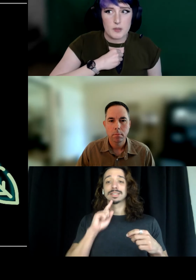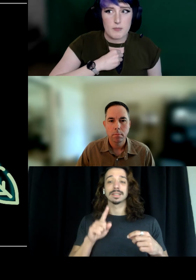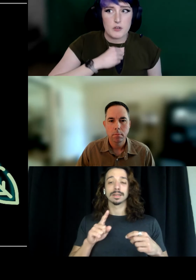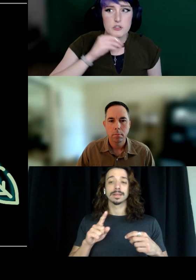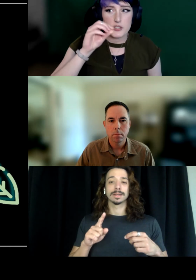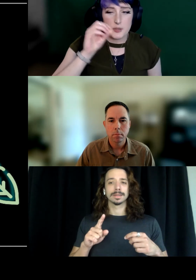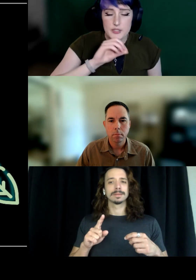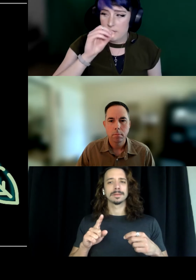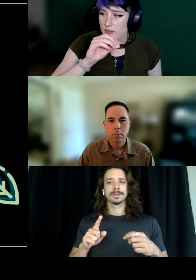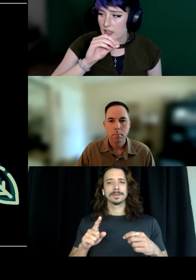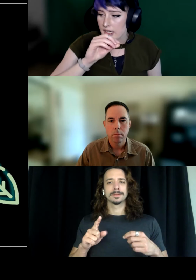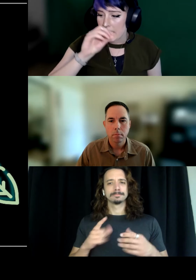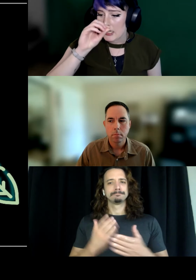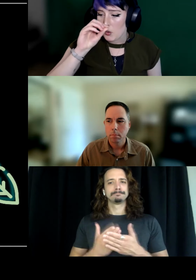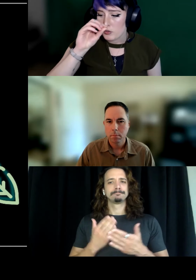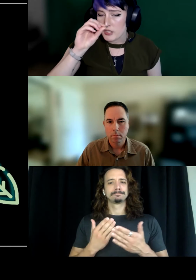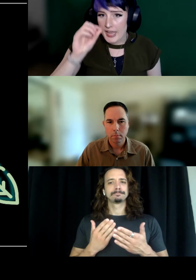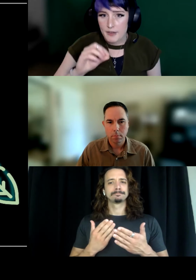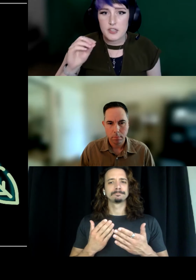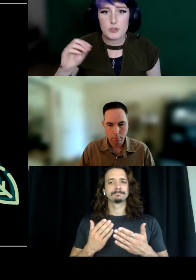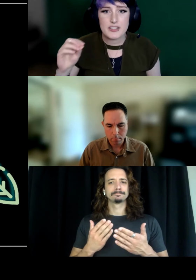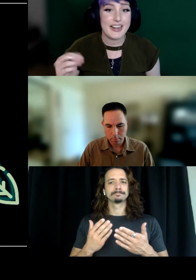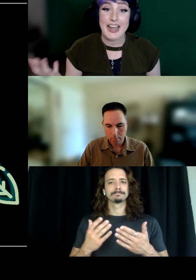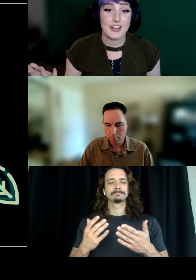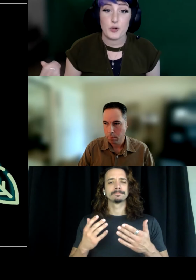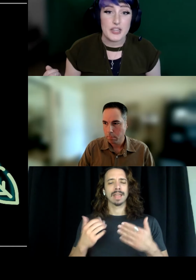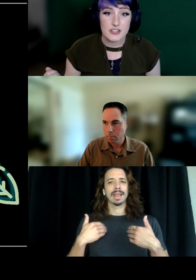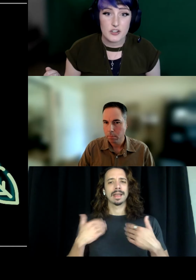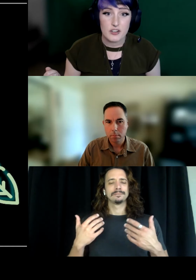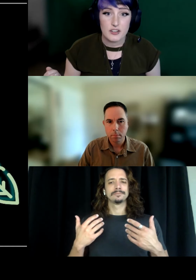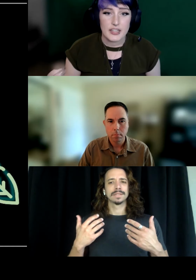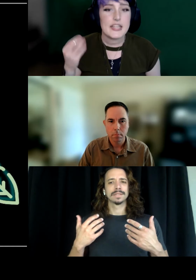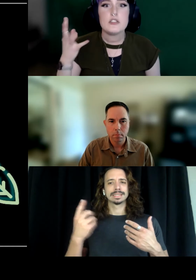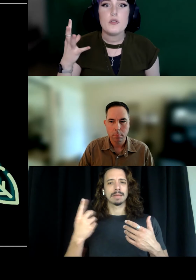with the most was it was even validating to have someone say I don't know the answer. Like that's